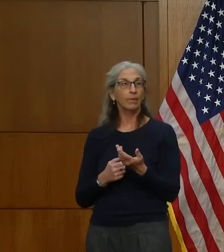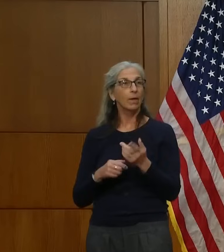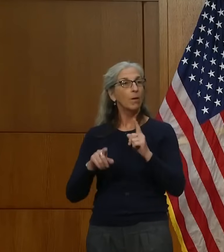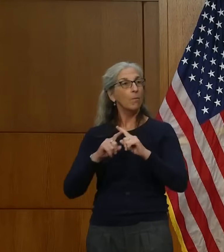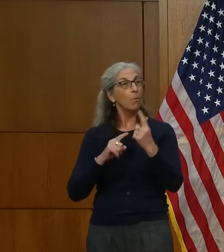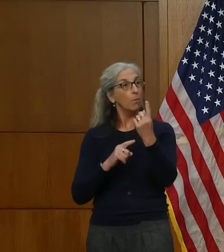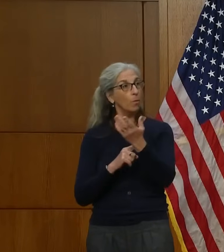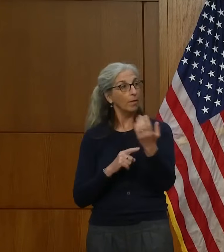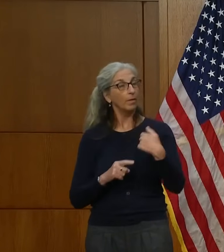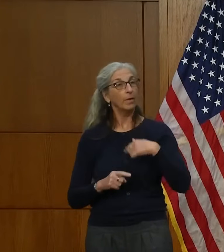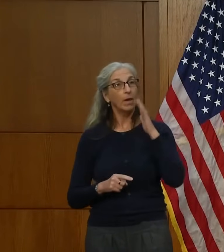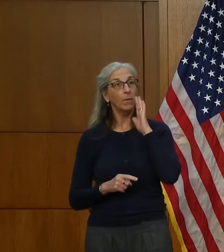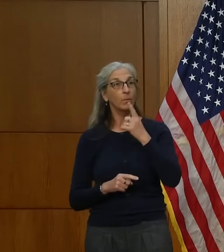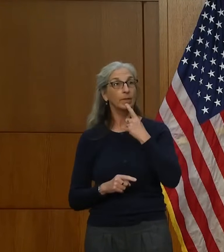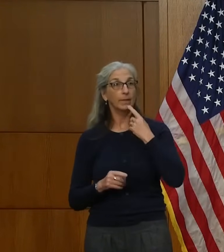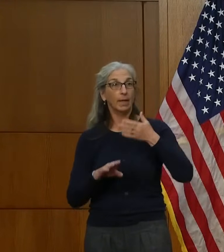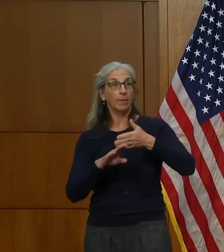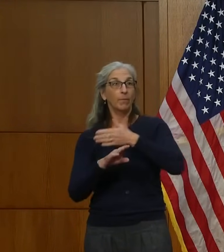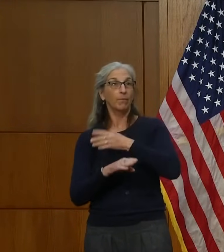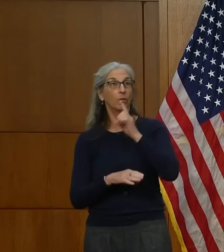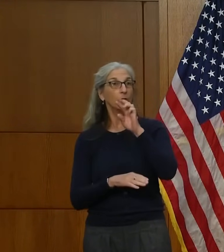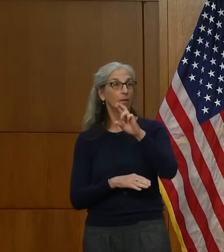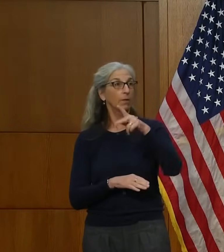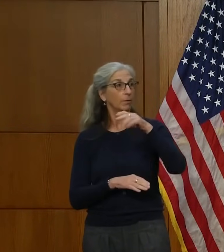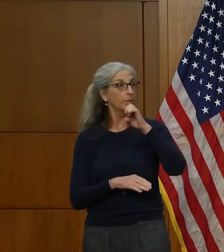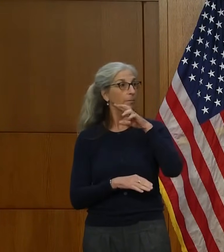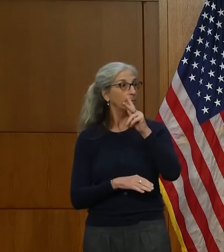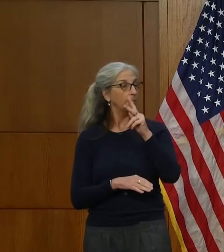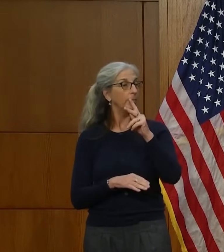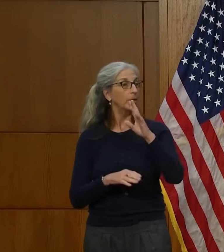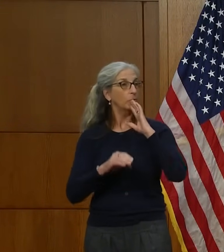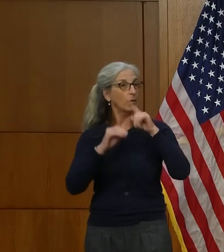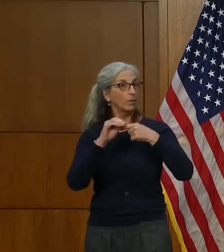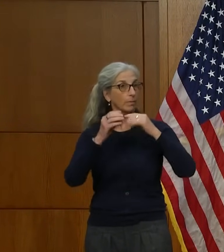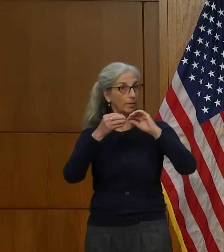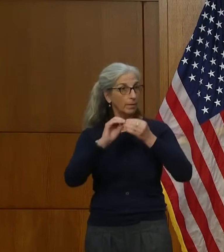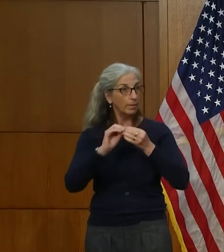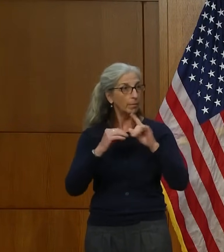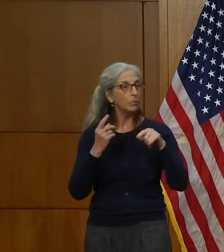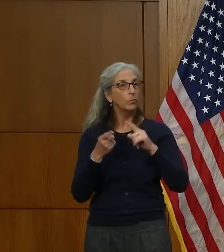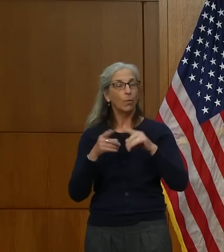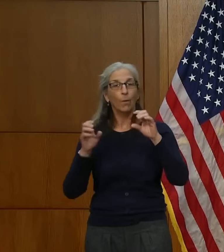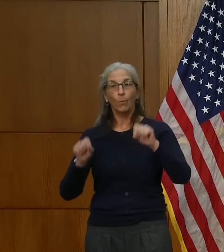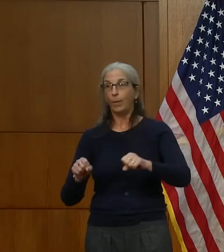WILL LET DR PEAKE ADDRESS AT 11